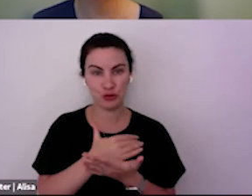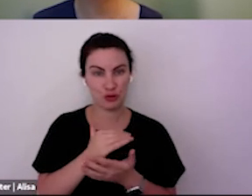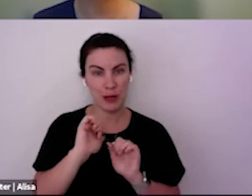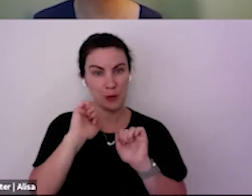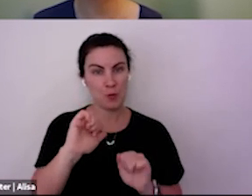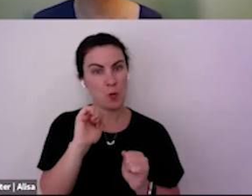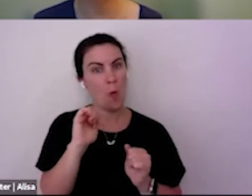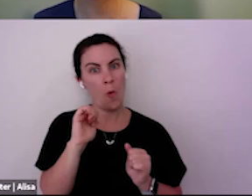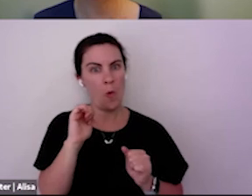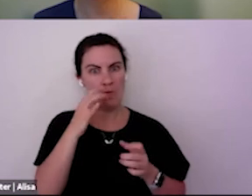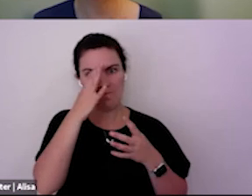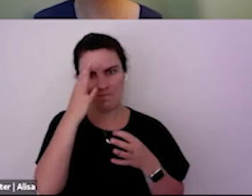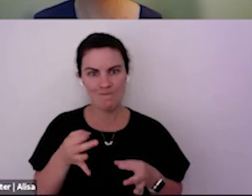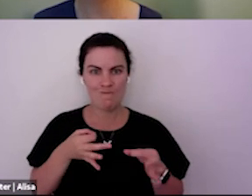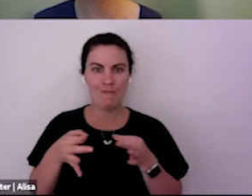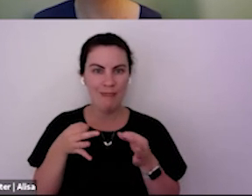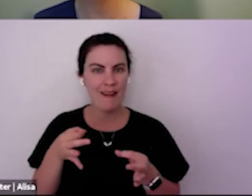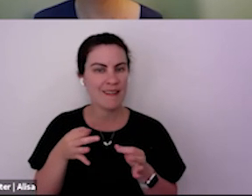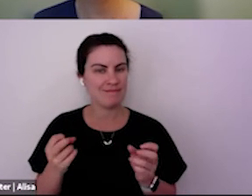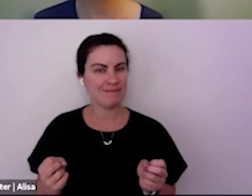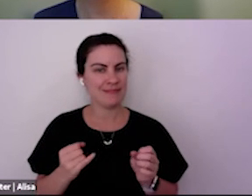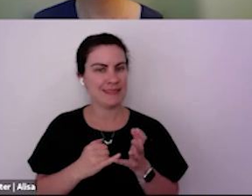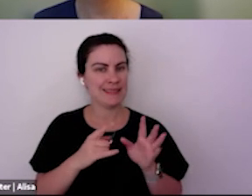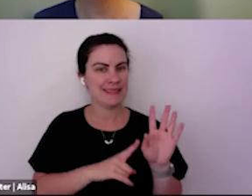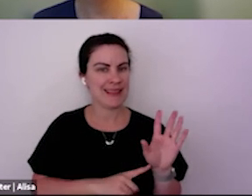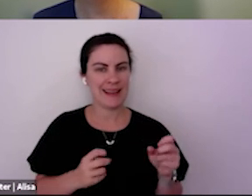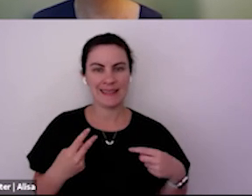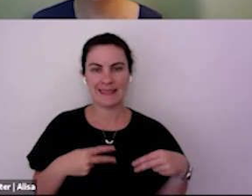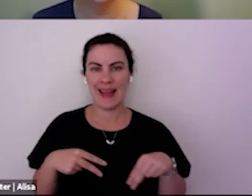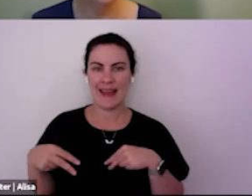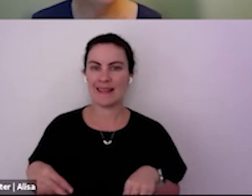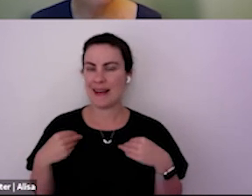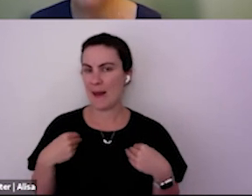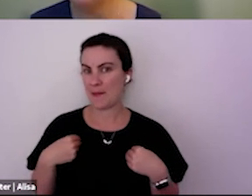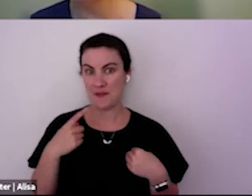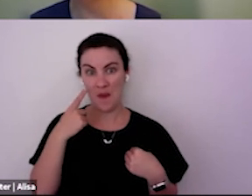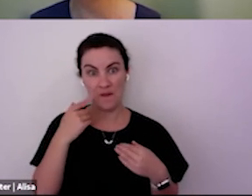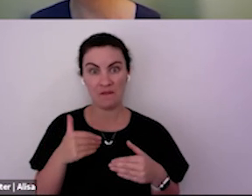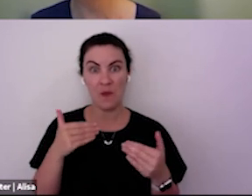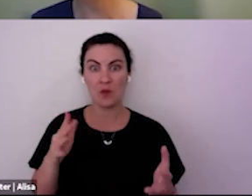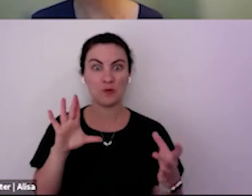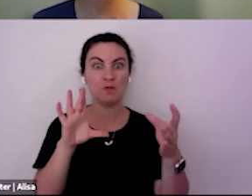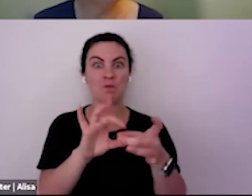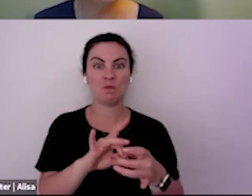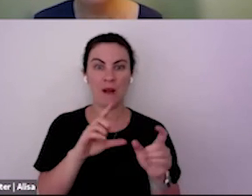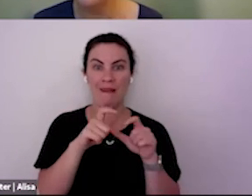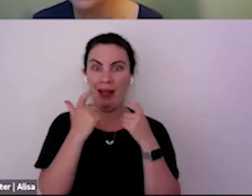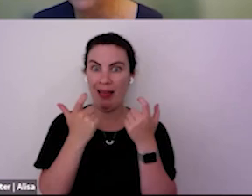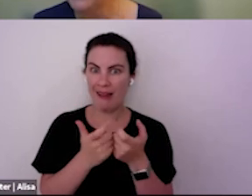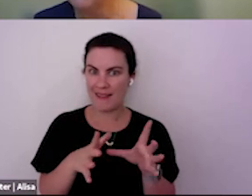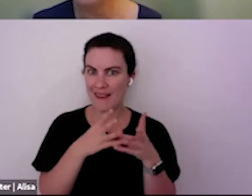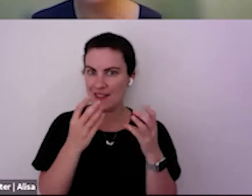We all look forward to the classes and following what you figure out where you go along.